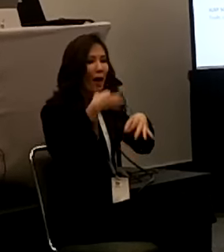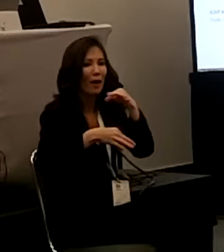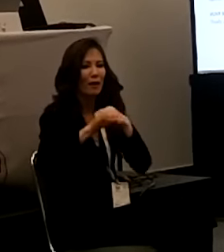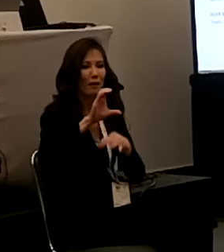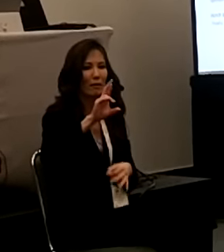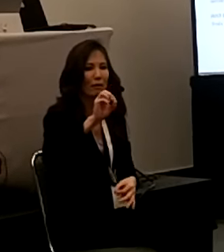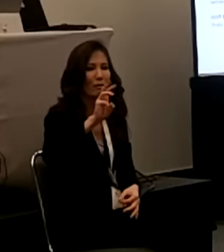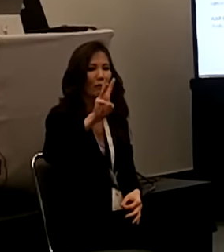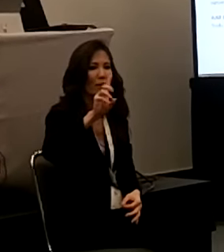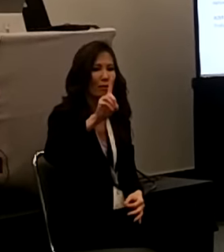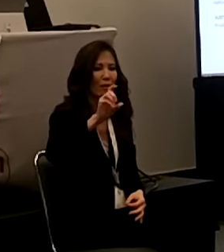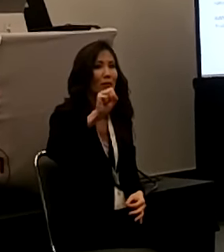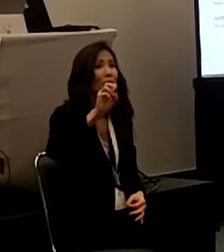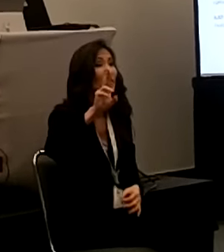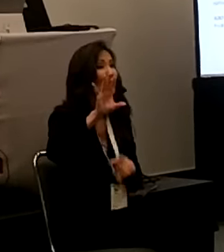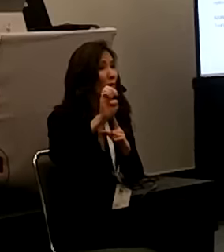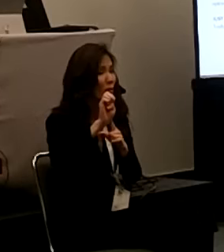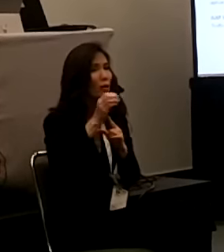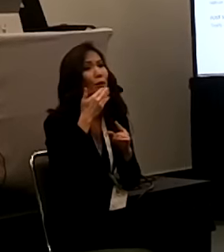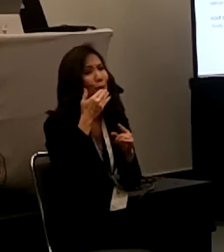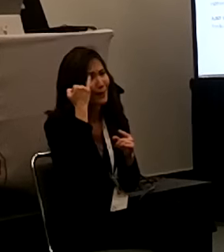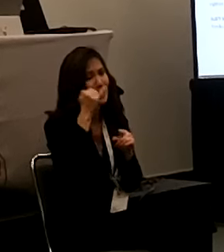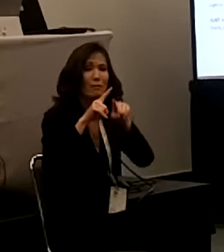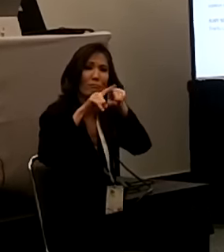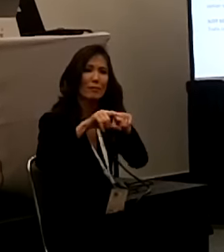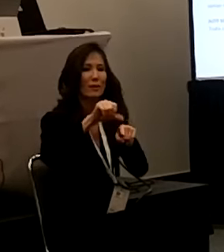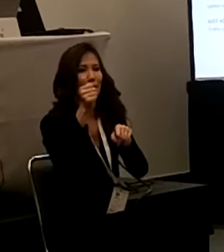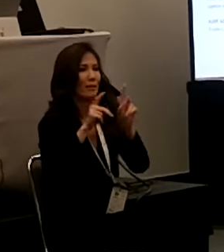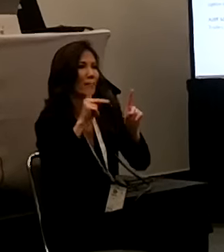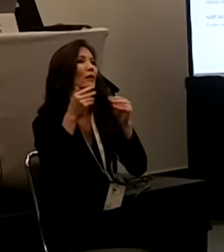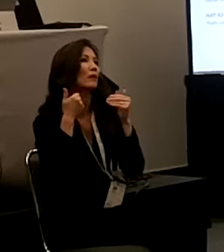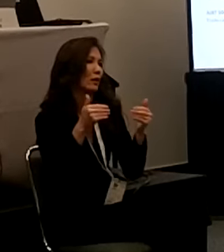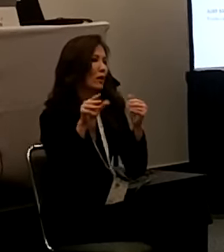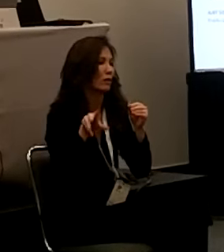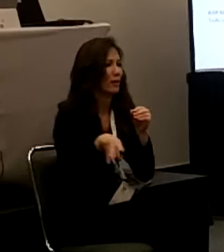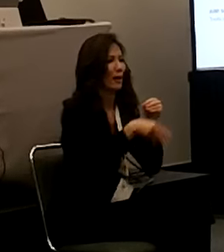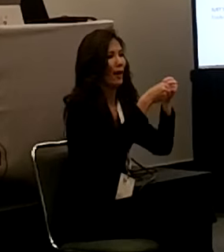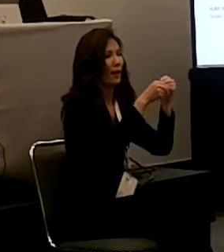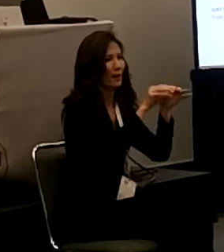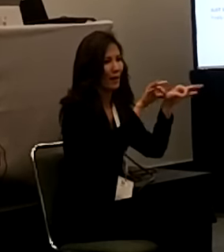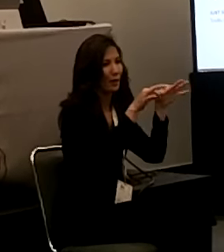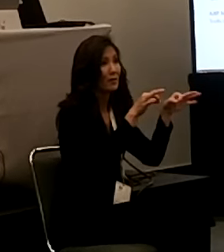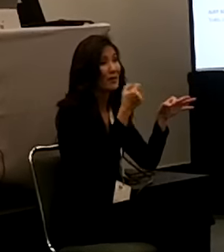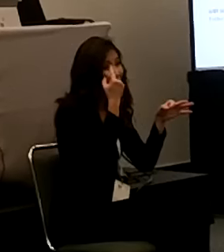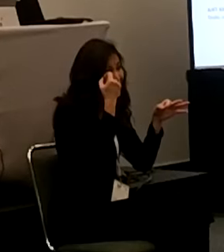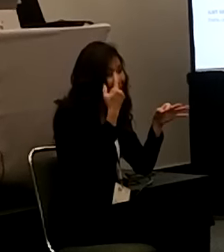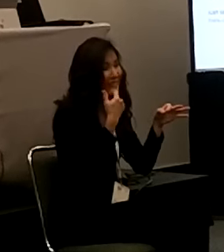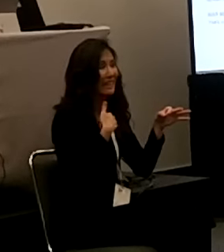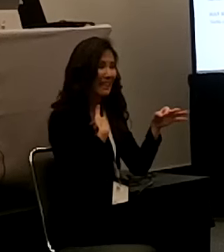But I've noticed and a couple of other people have noticed that sometimes people will add silly comments, like,